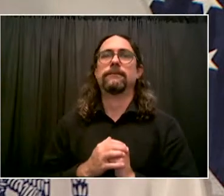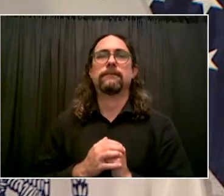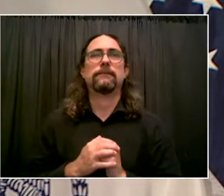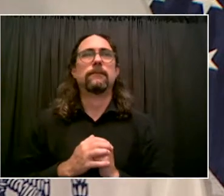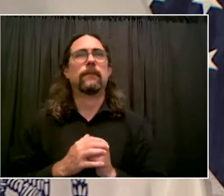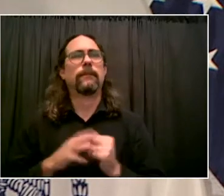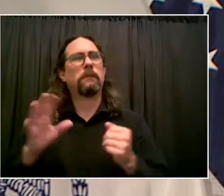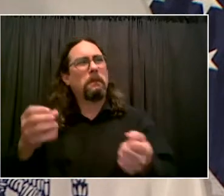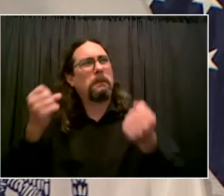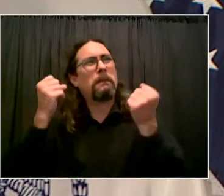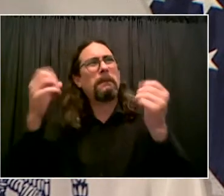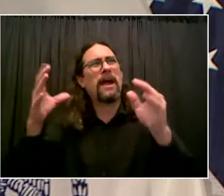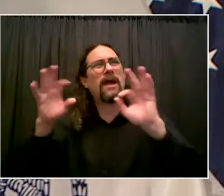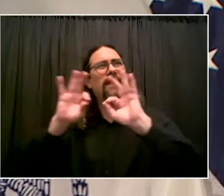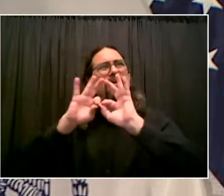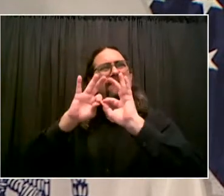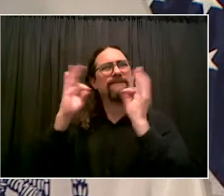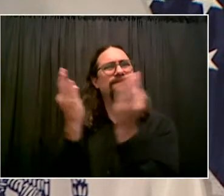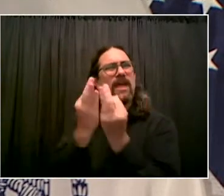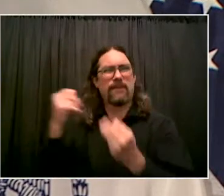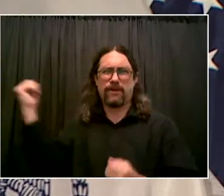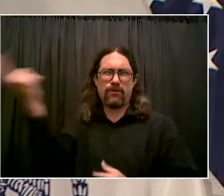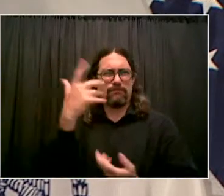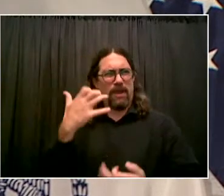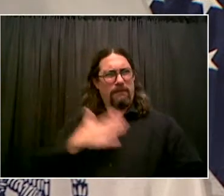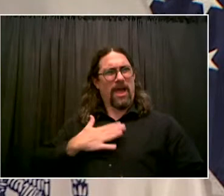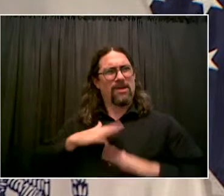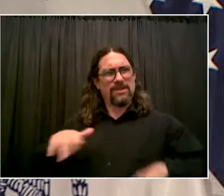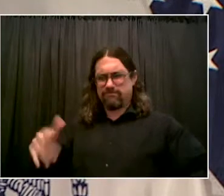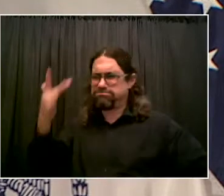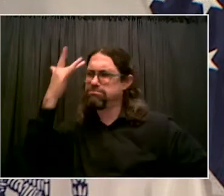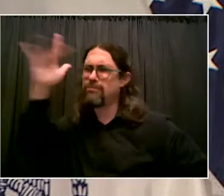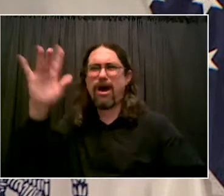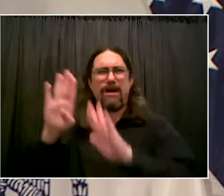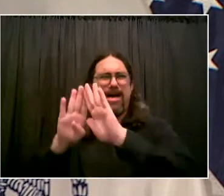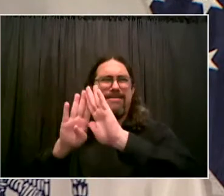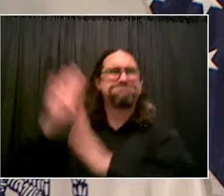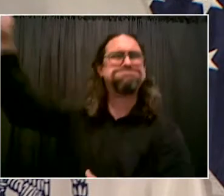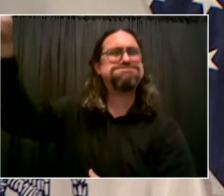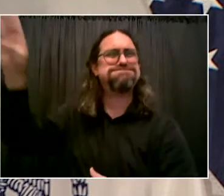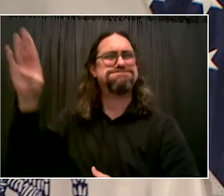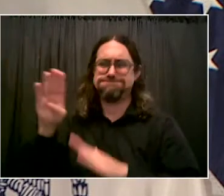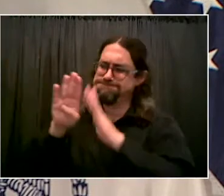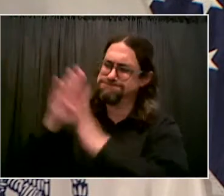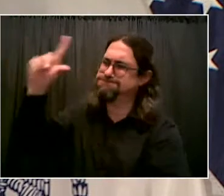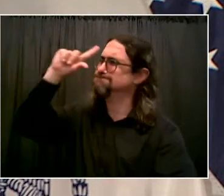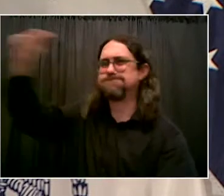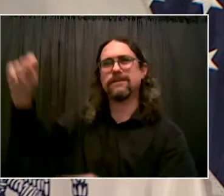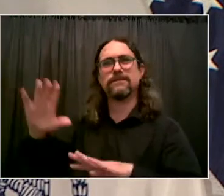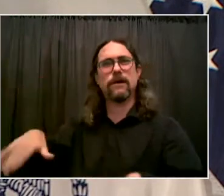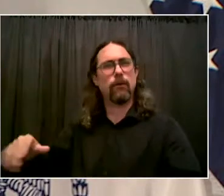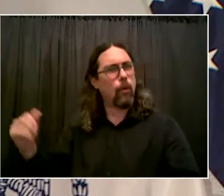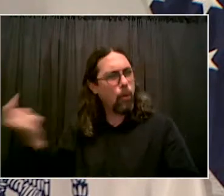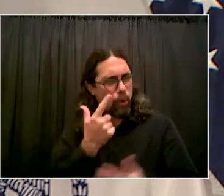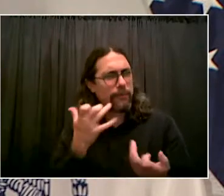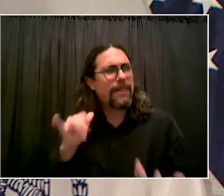A LOOFT FOLKS IN THE CITY TO CARE DEEPLY ABOUT HAVING THESE KINDS OF OPTIONS FOR THE